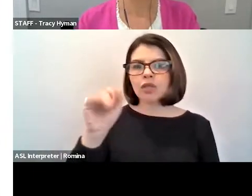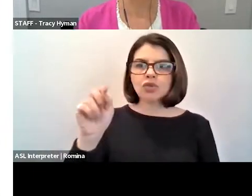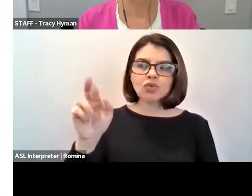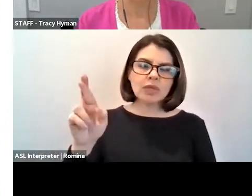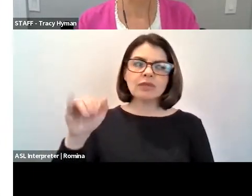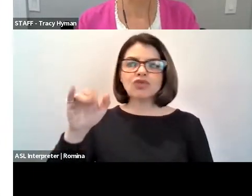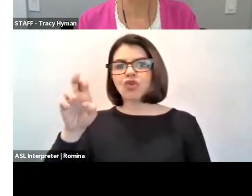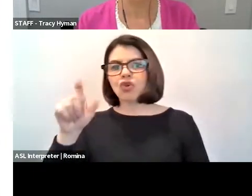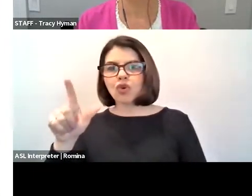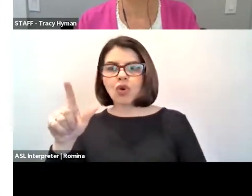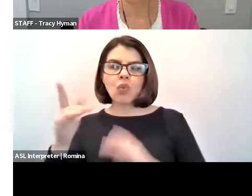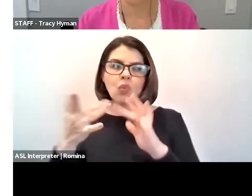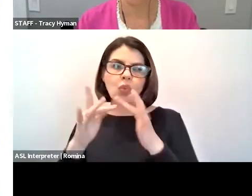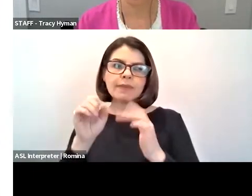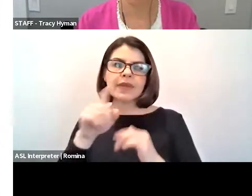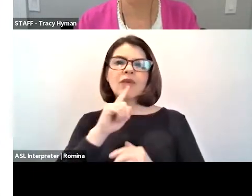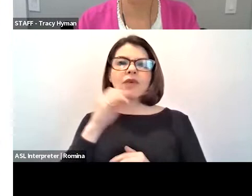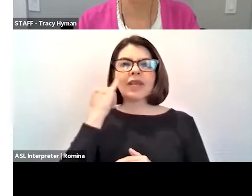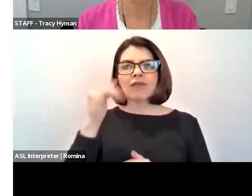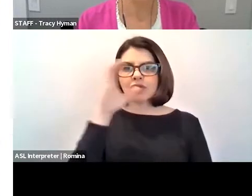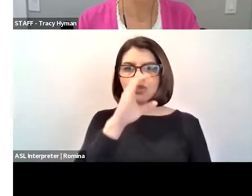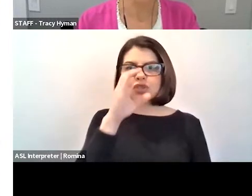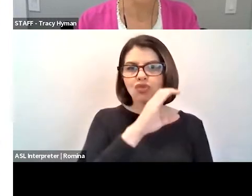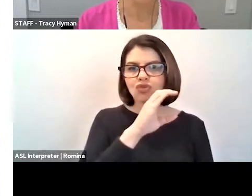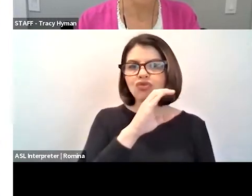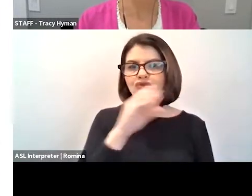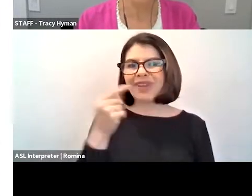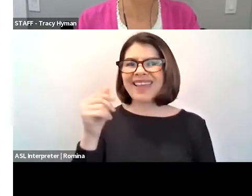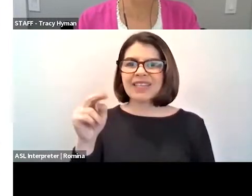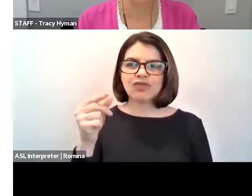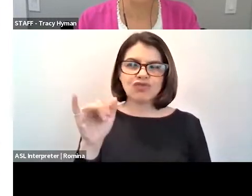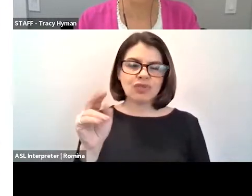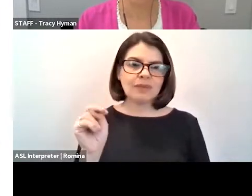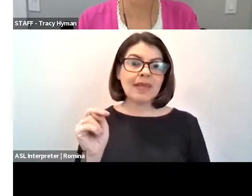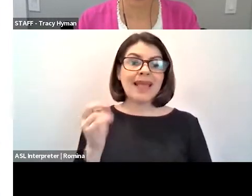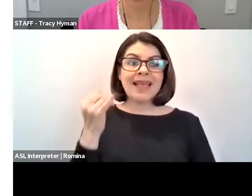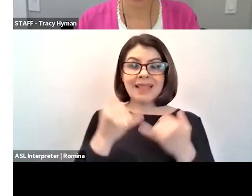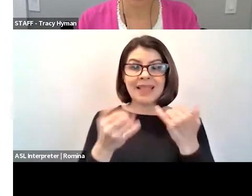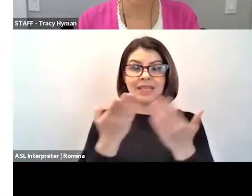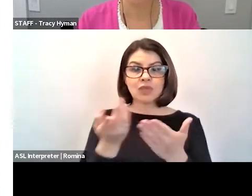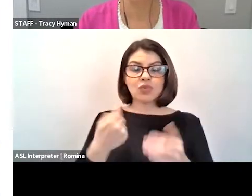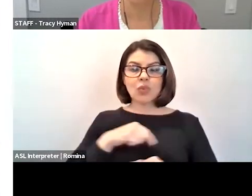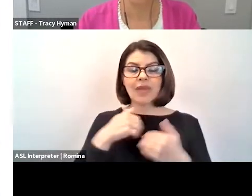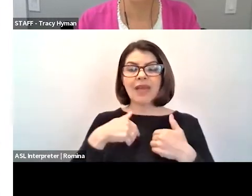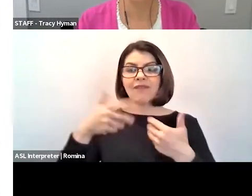website or on a search engine. And finally, we have social media and YouTube